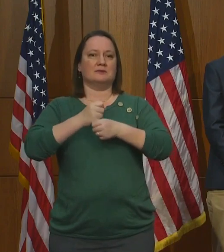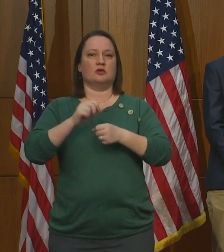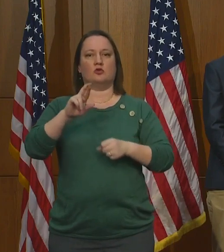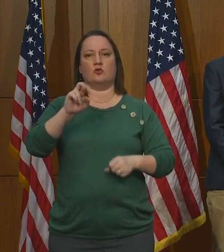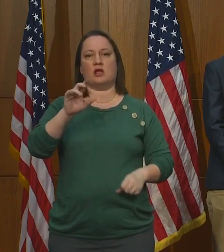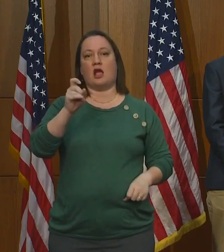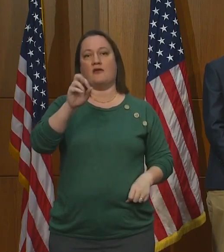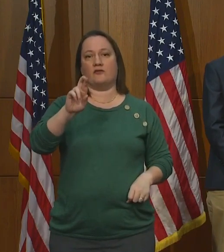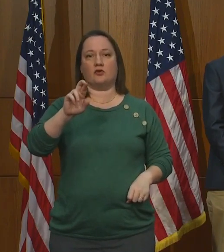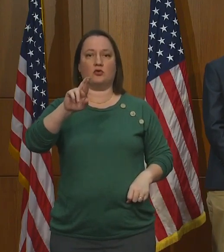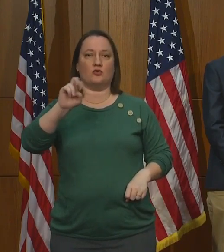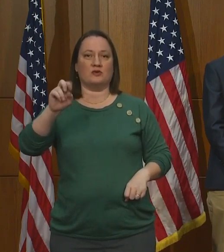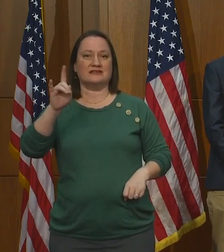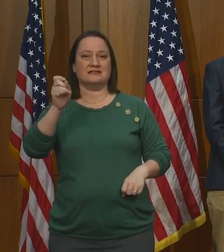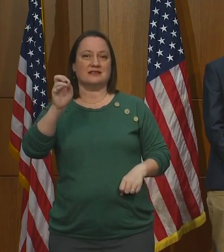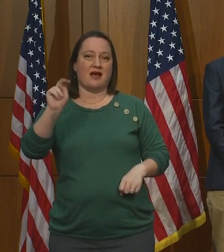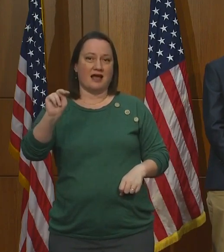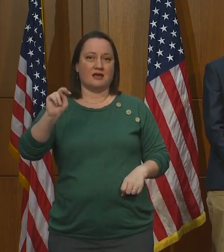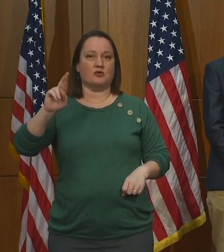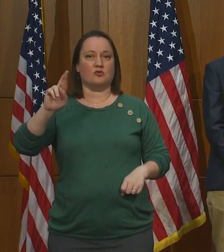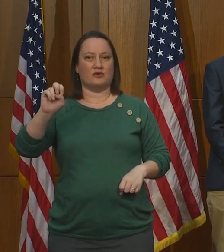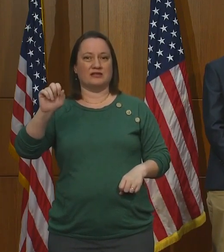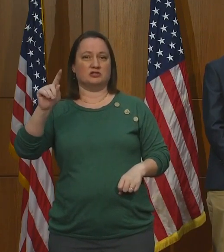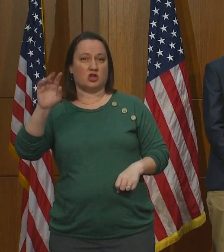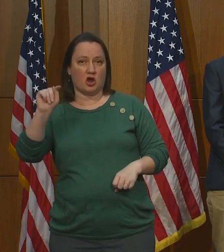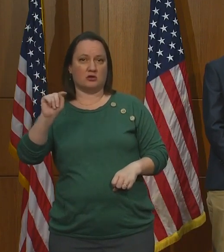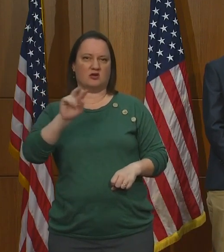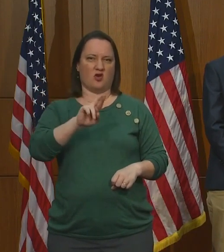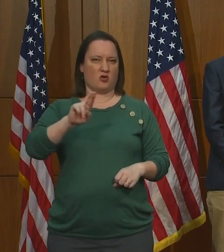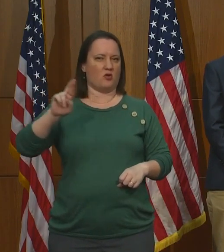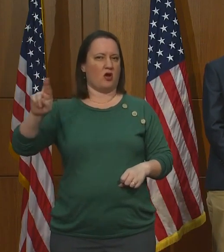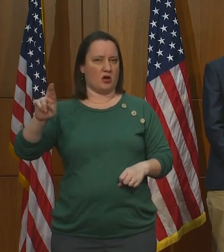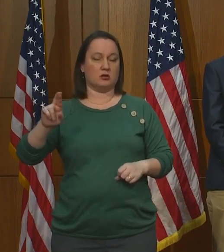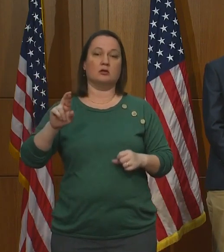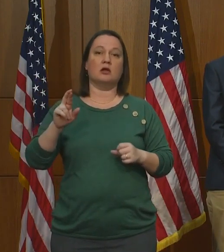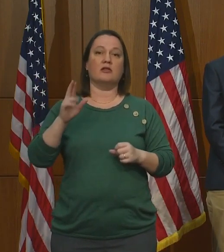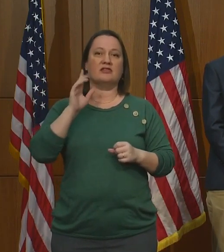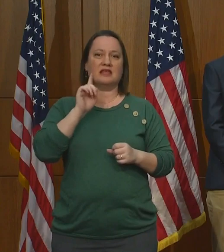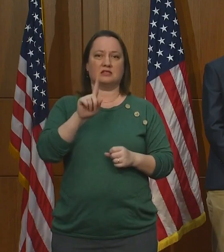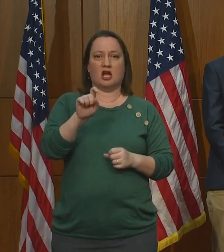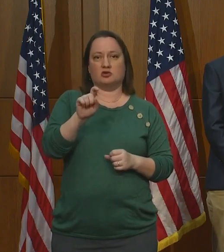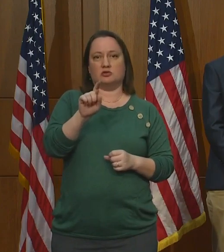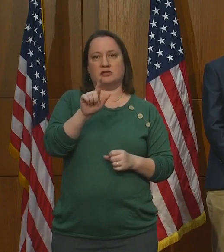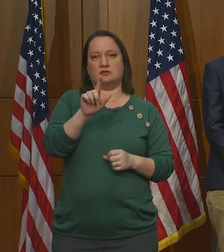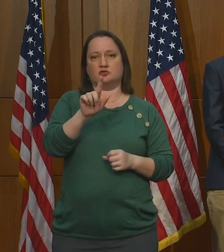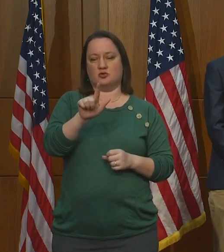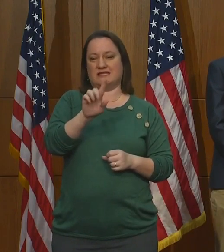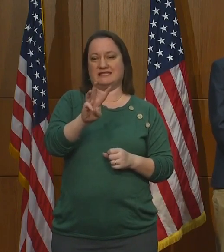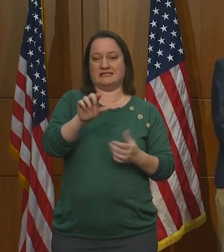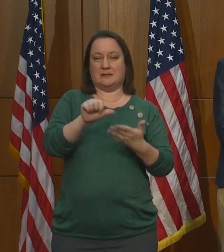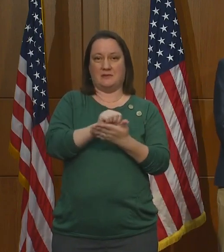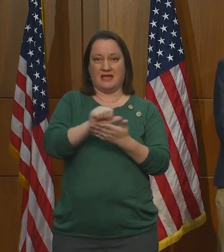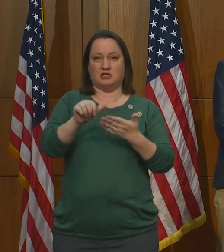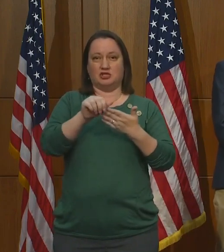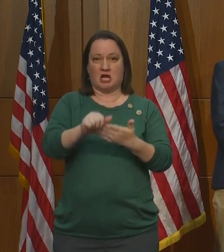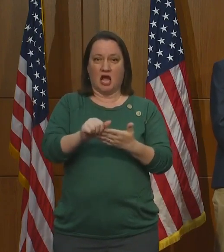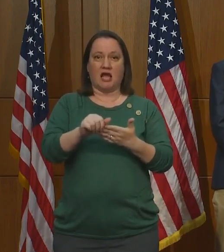EDUCATION HAS PRODUCED COVER REDESIGN AND RESTART. IS NEARLY